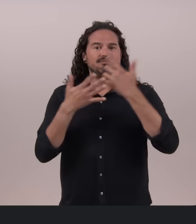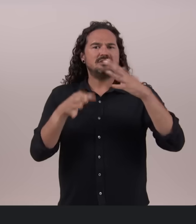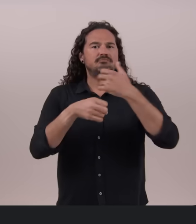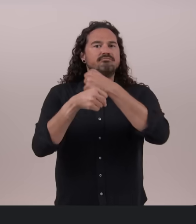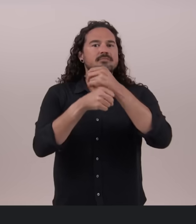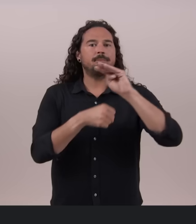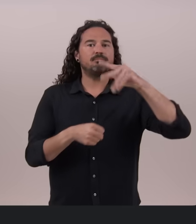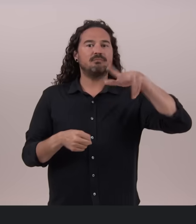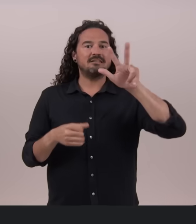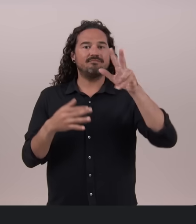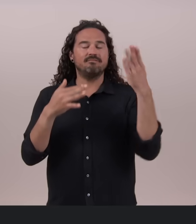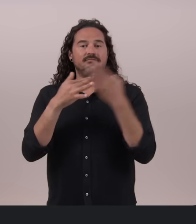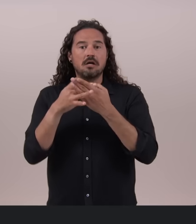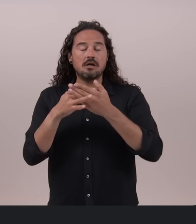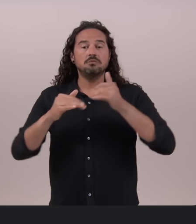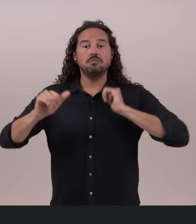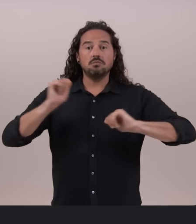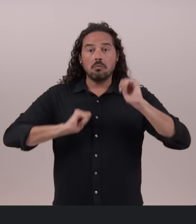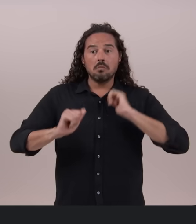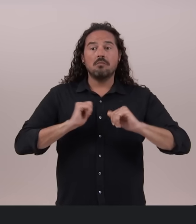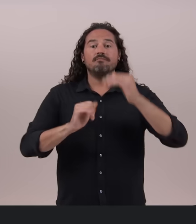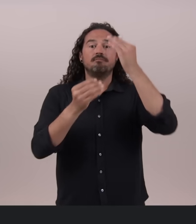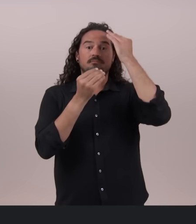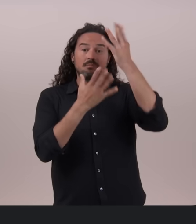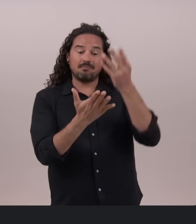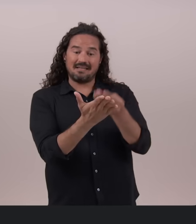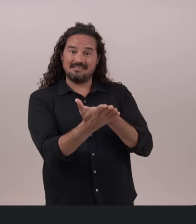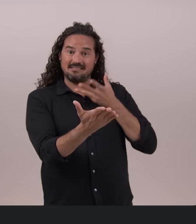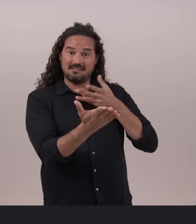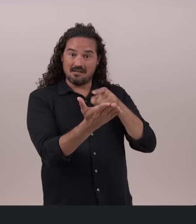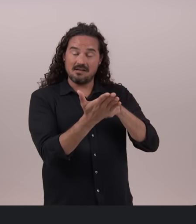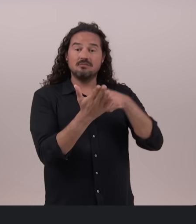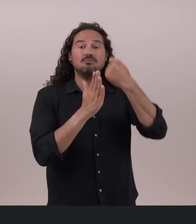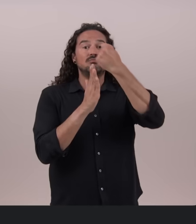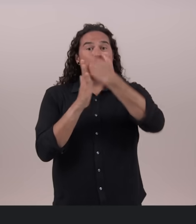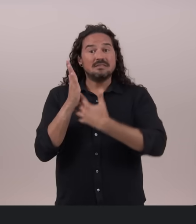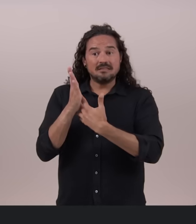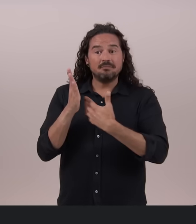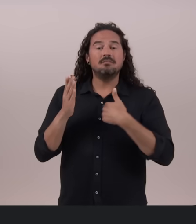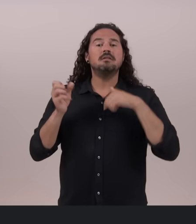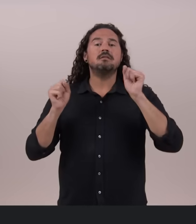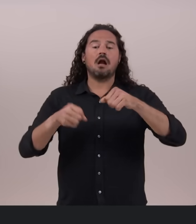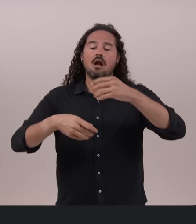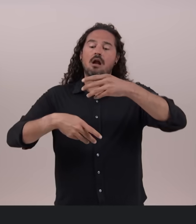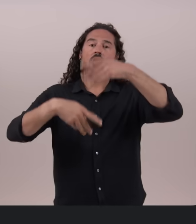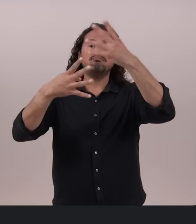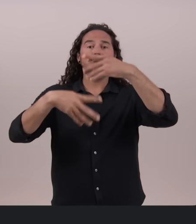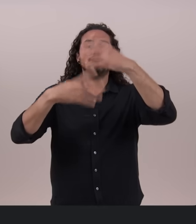and created metadata to display the script. So now, I can even jump to different speakers in the show.